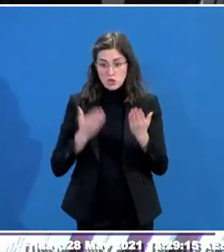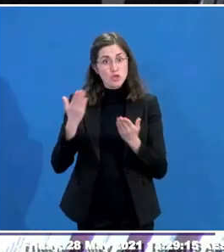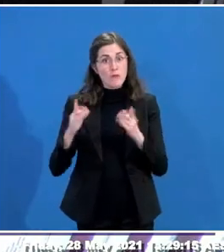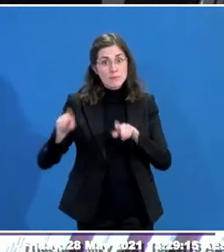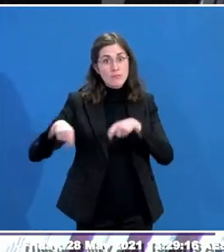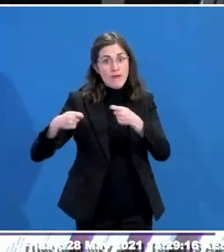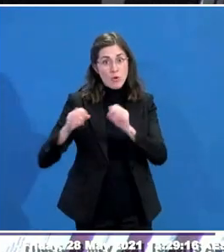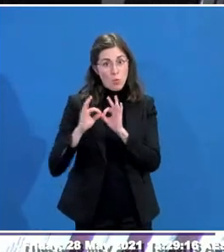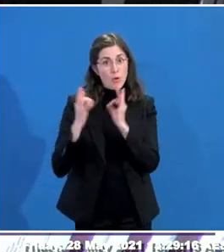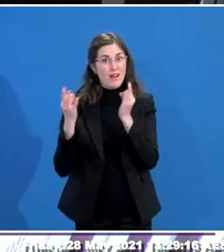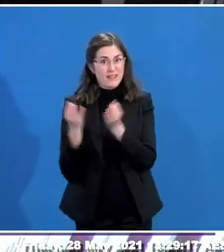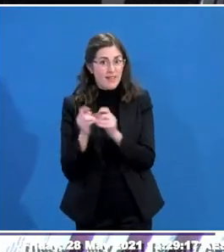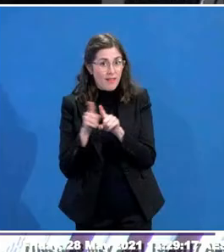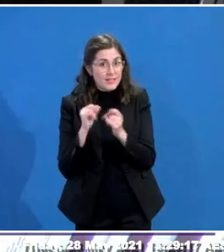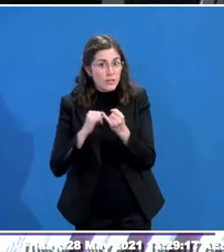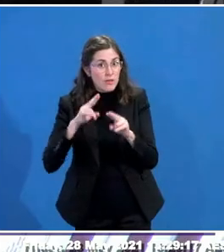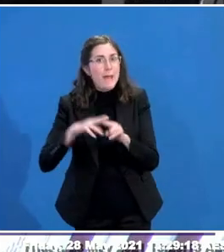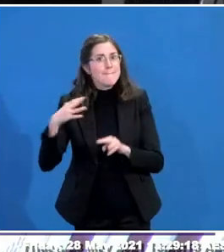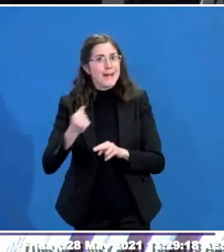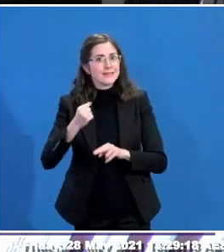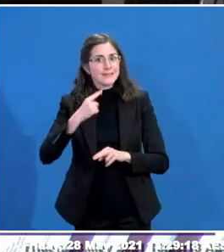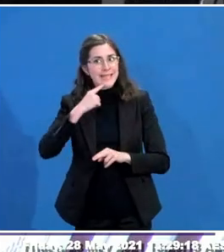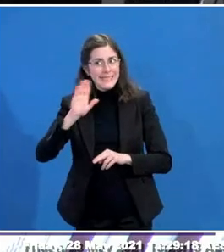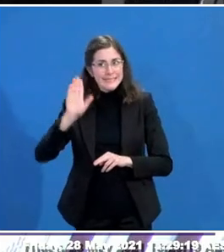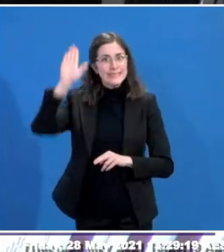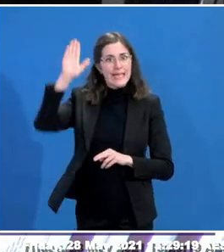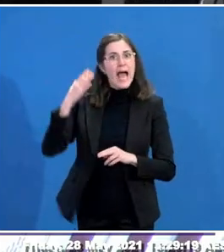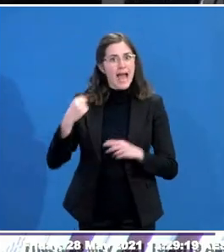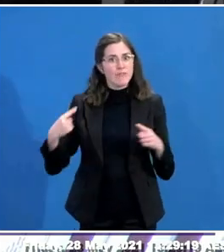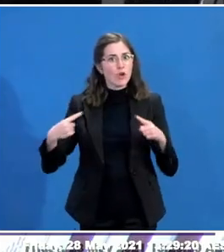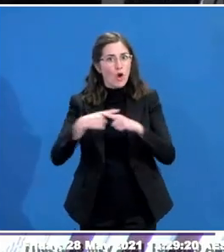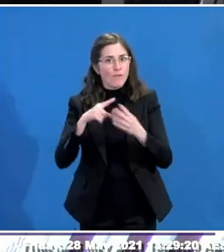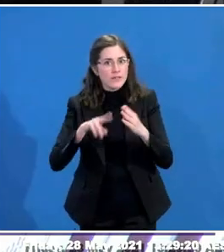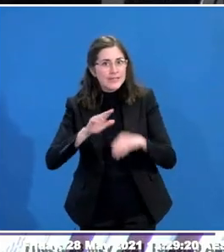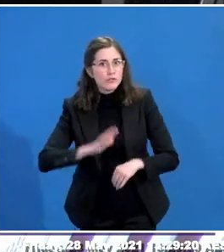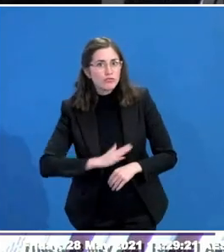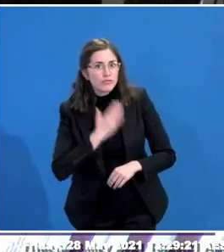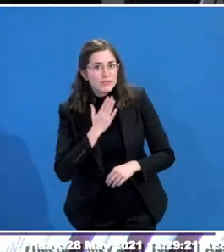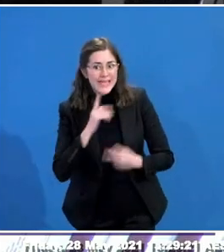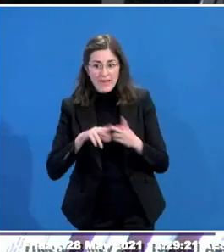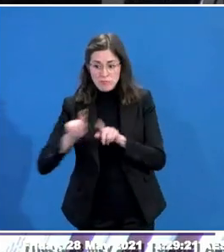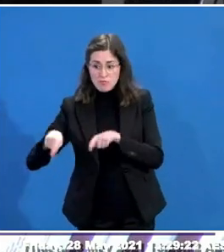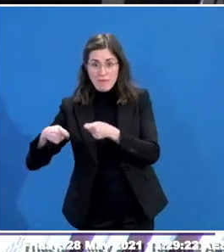to identify any potential conflict between the provision of accommodation and the provision of services?